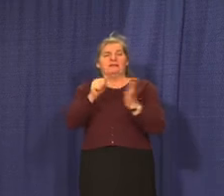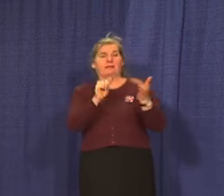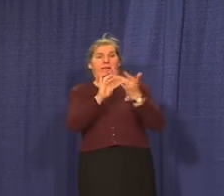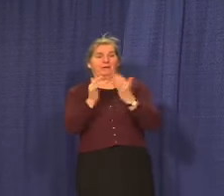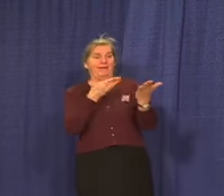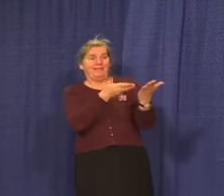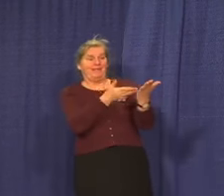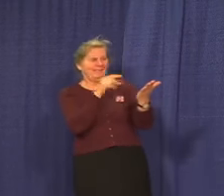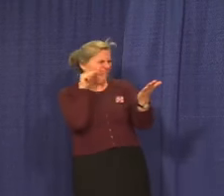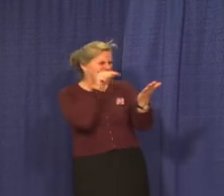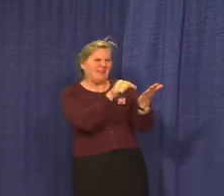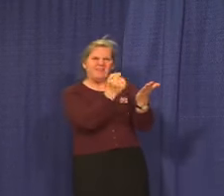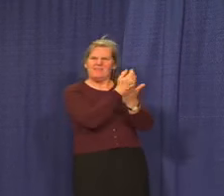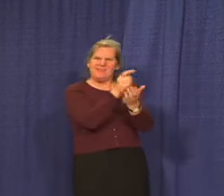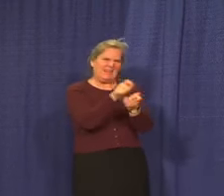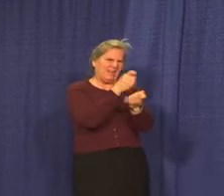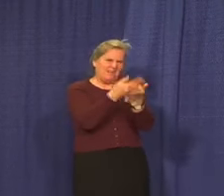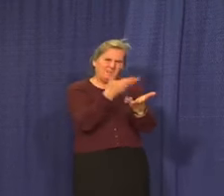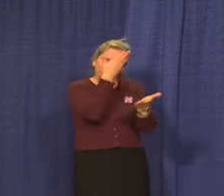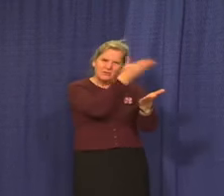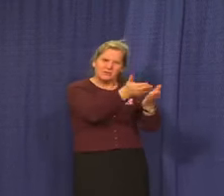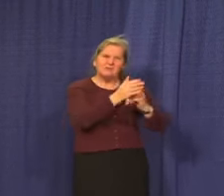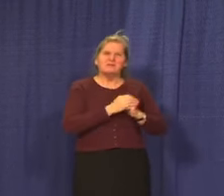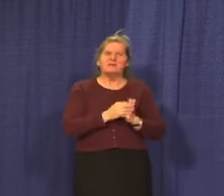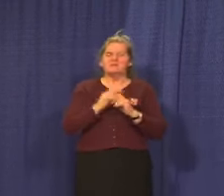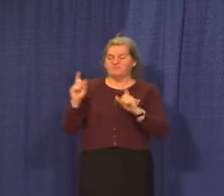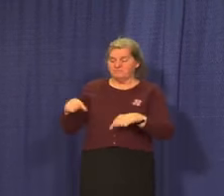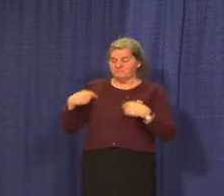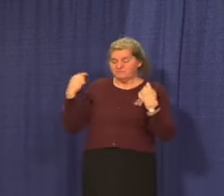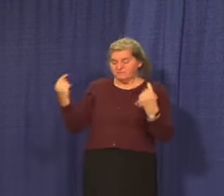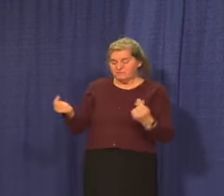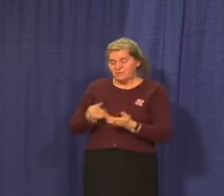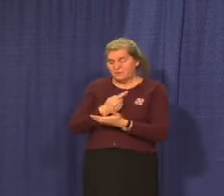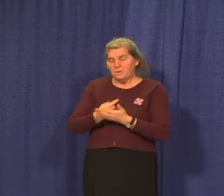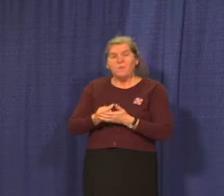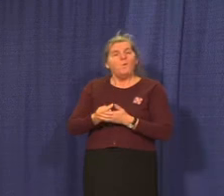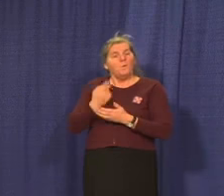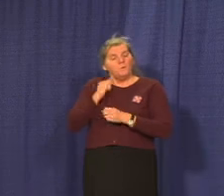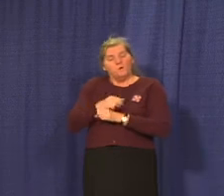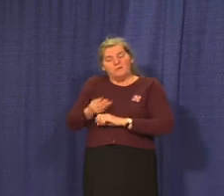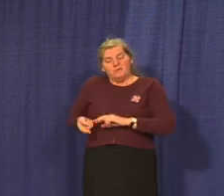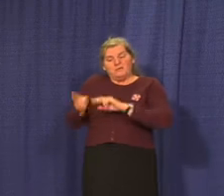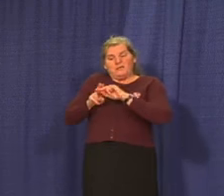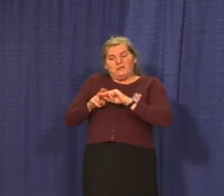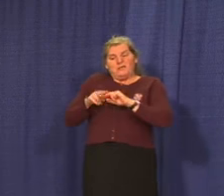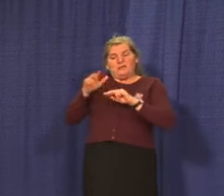OVER THE LAST WEEK, THE NUMBER OF COVID 19 CASES HAS BEEN RISING HERE AND ACROSS THE